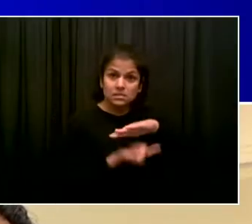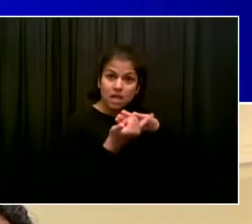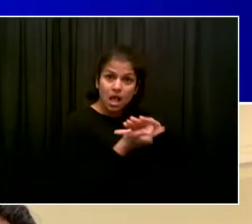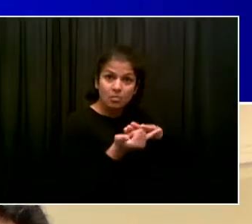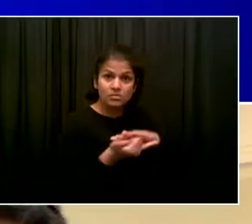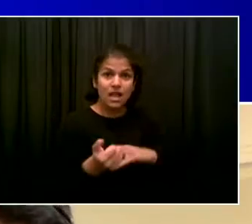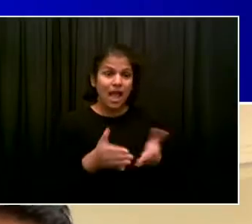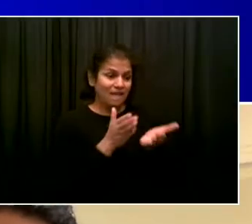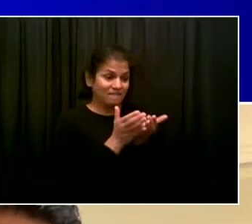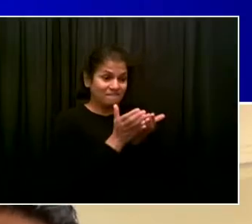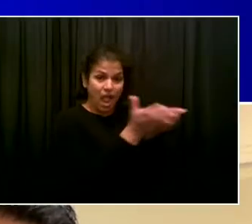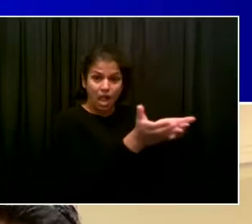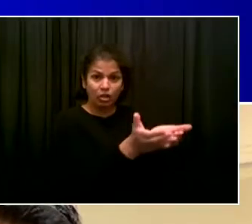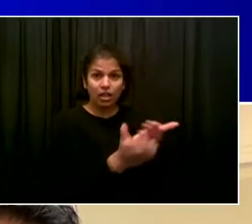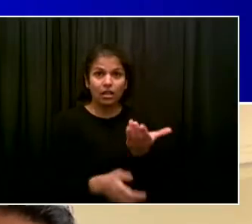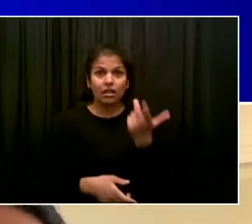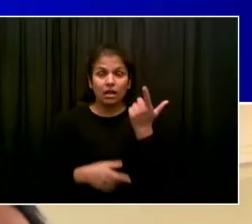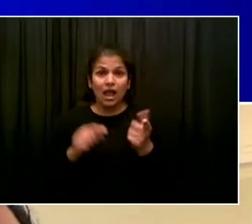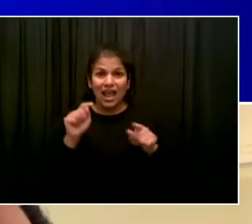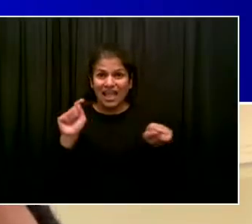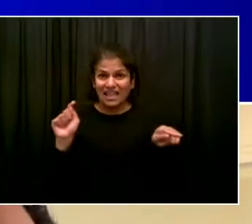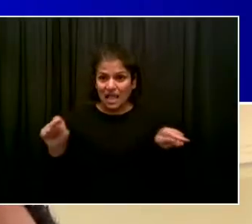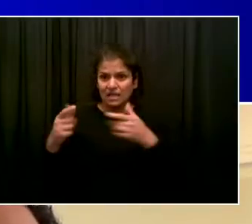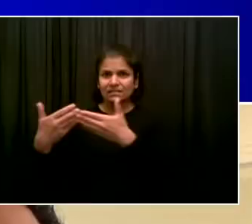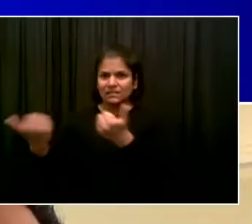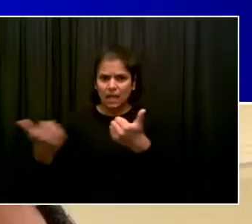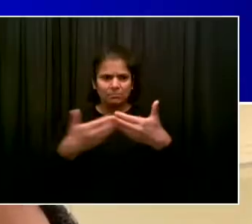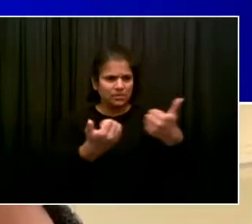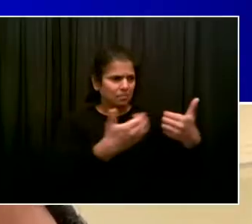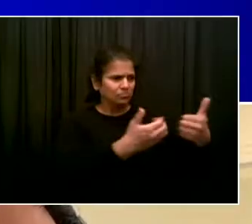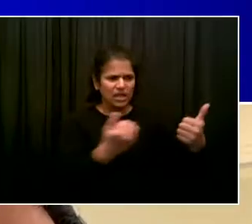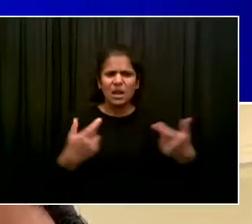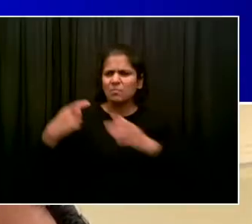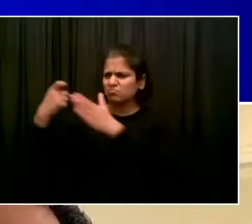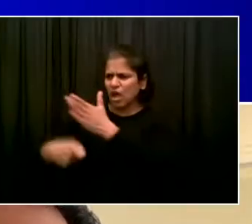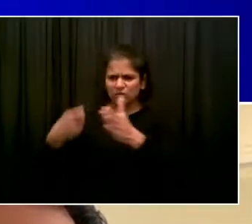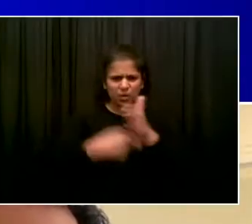D ANNYC FERRY UNDER A SINGLE